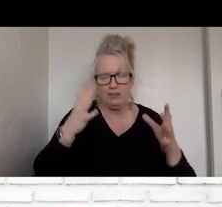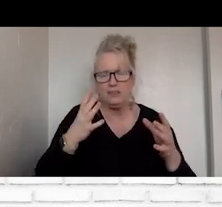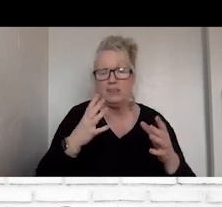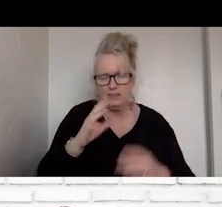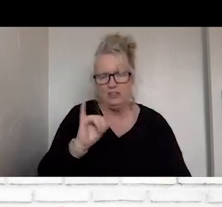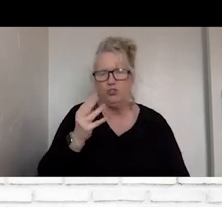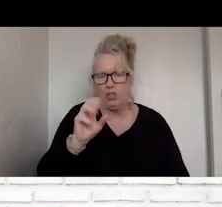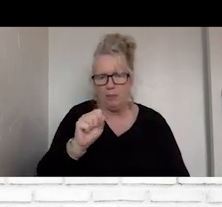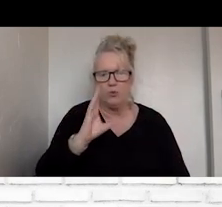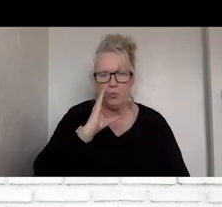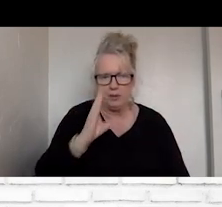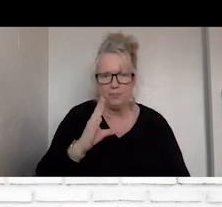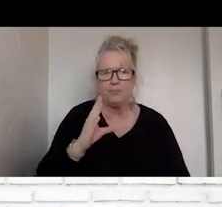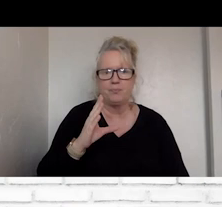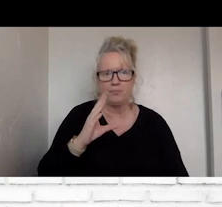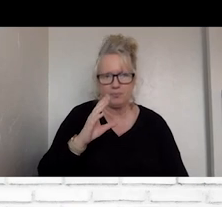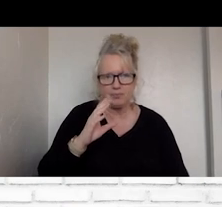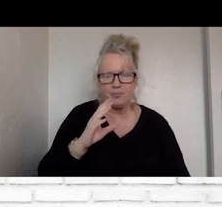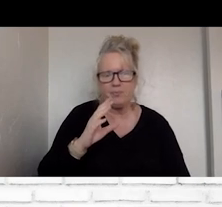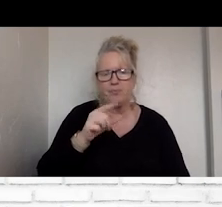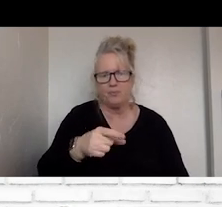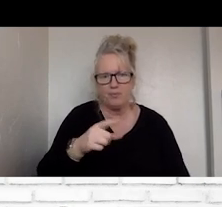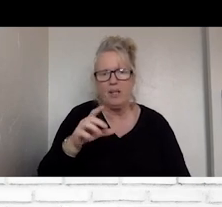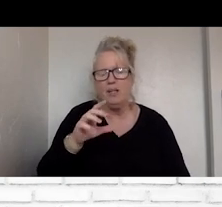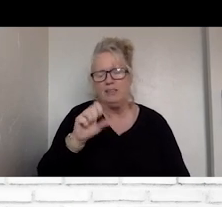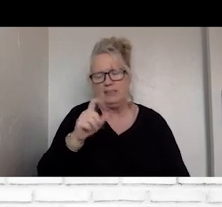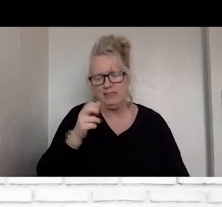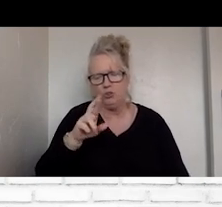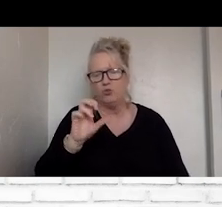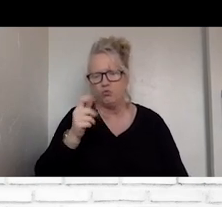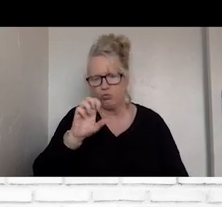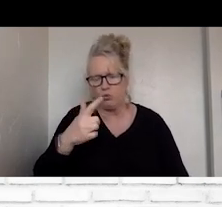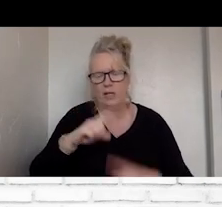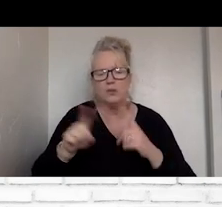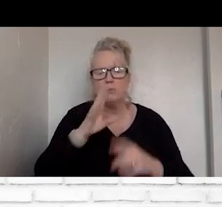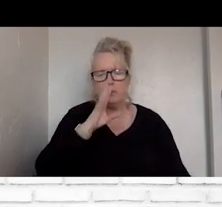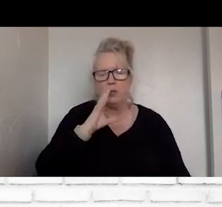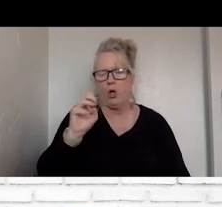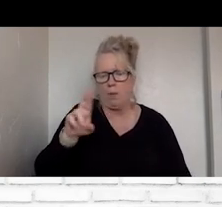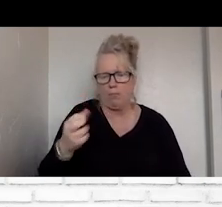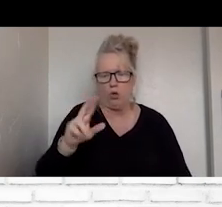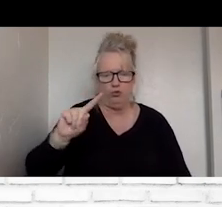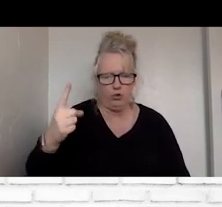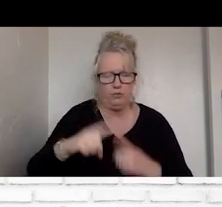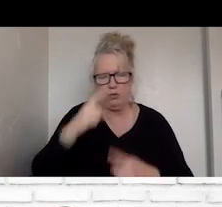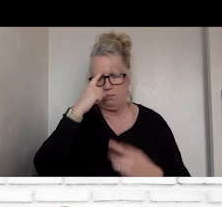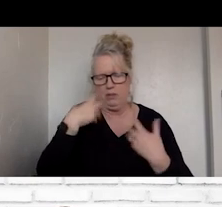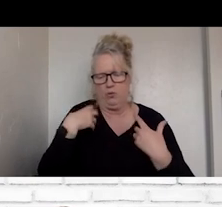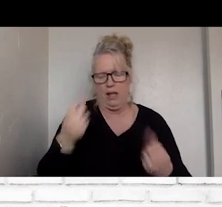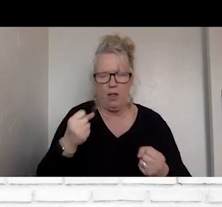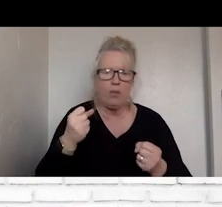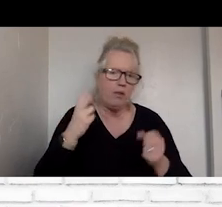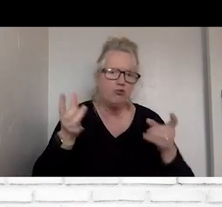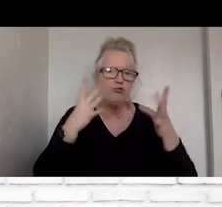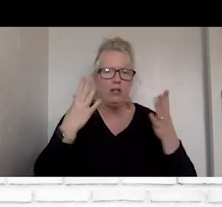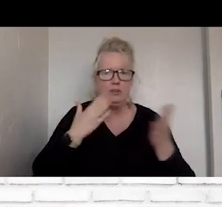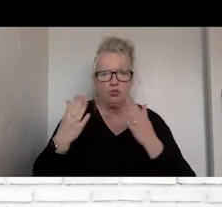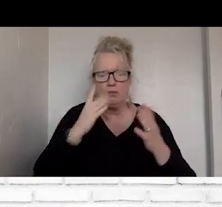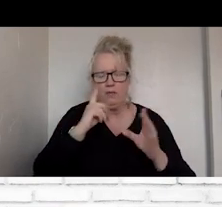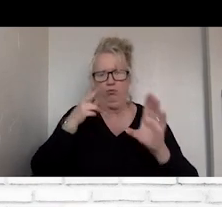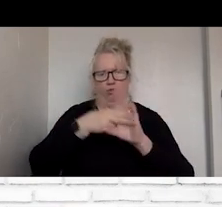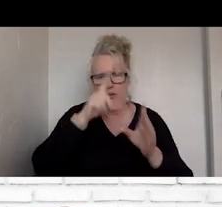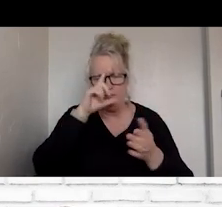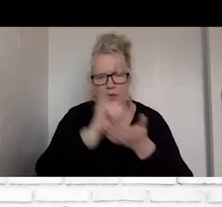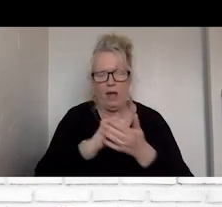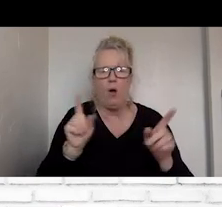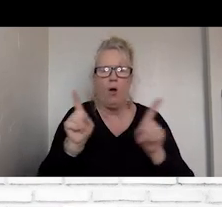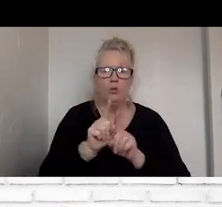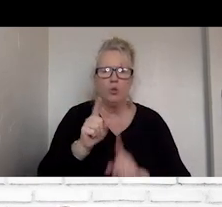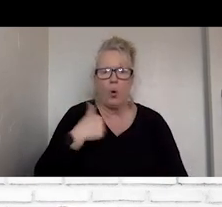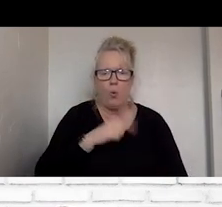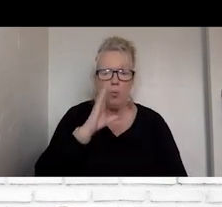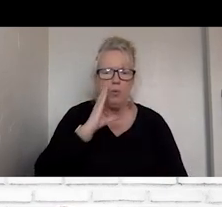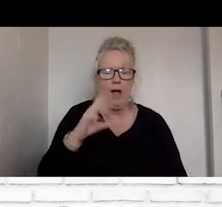WE HAVE ERIK SPEAKING ON MARCH 1ST FIRST. WE HAVE ONES COMING